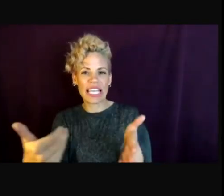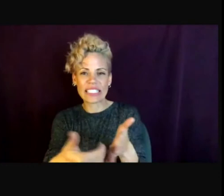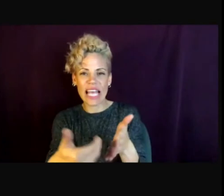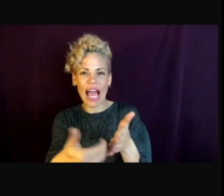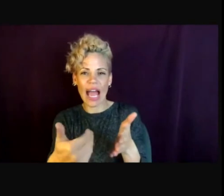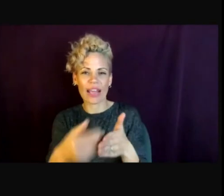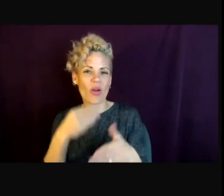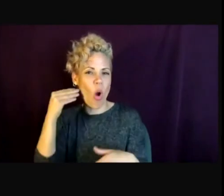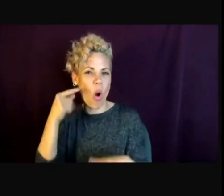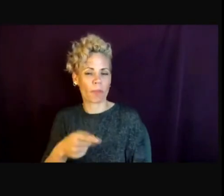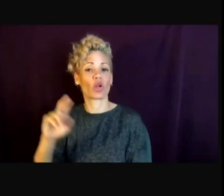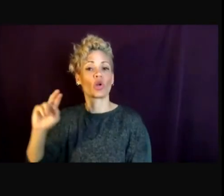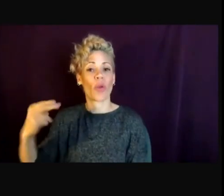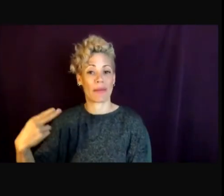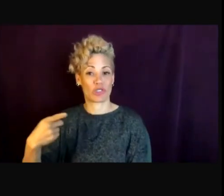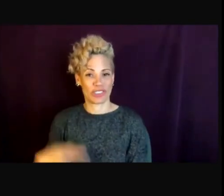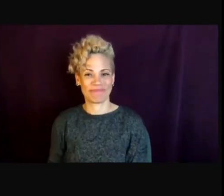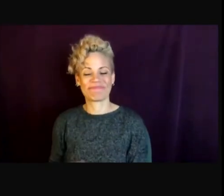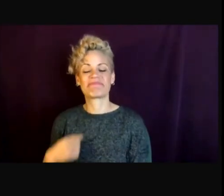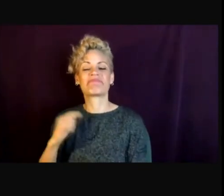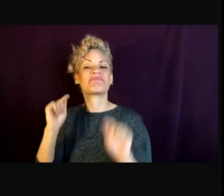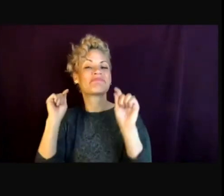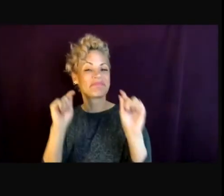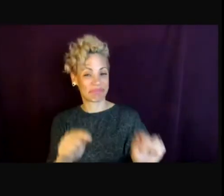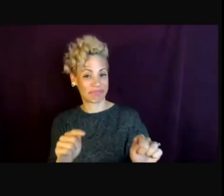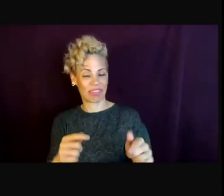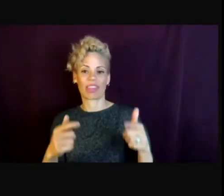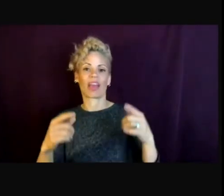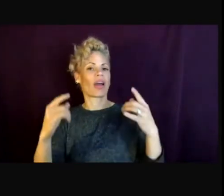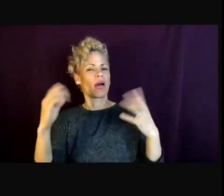And so there was a big tent and I was there